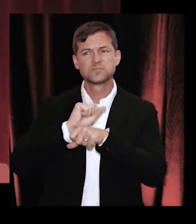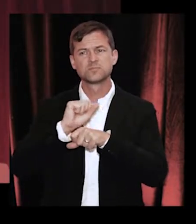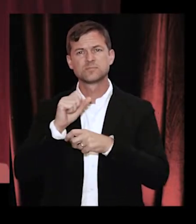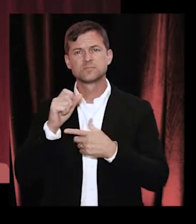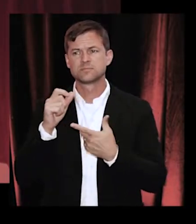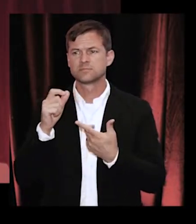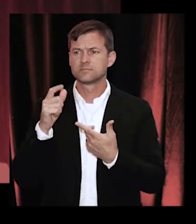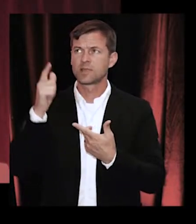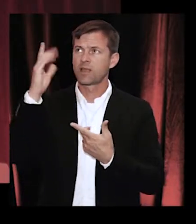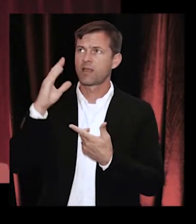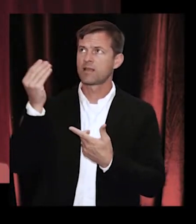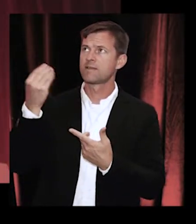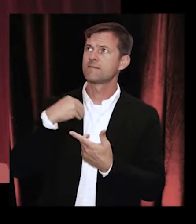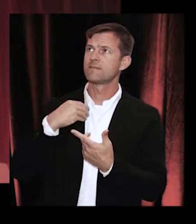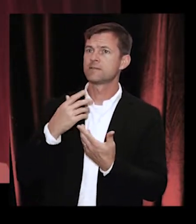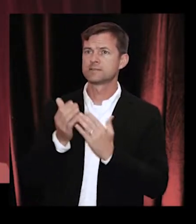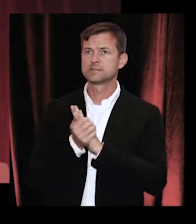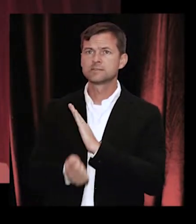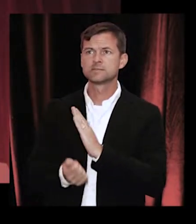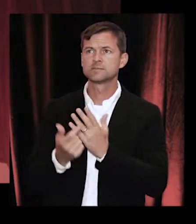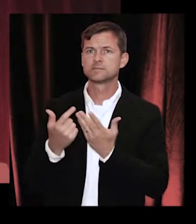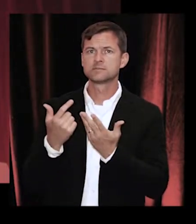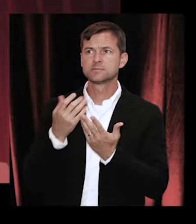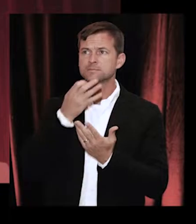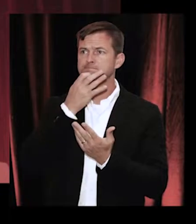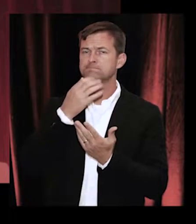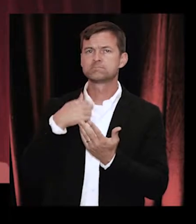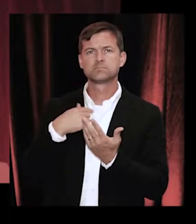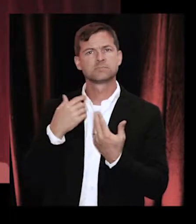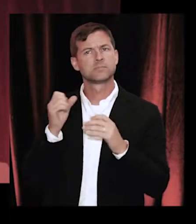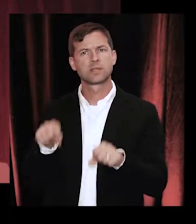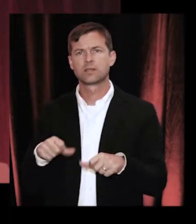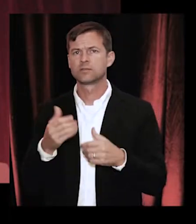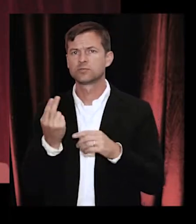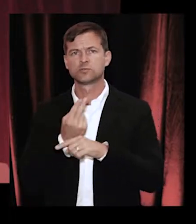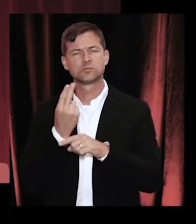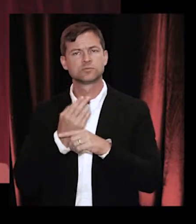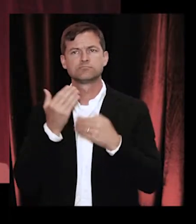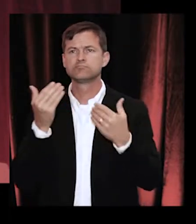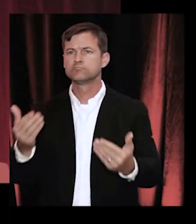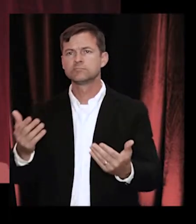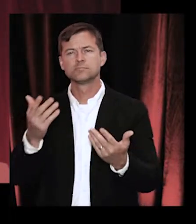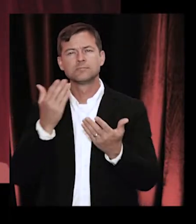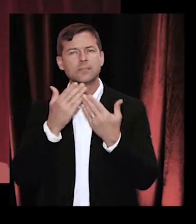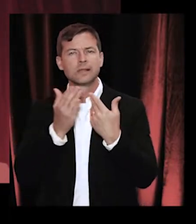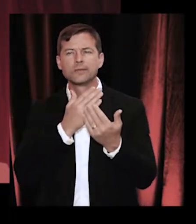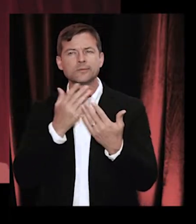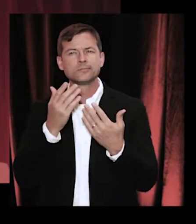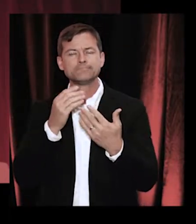given talent to enter Alabama's workforce despite any obstacles or challenges.